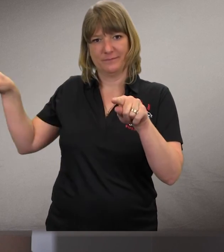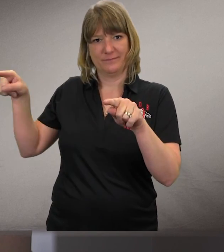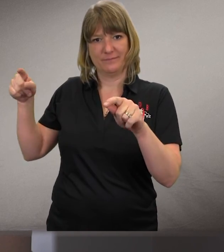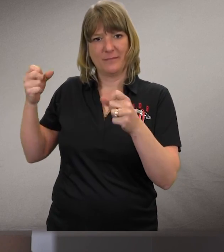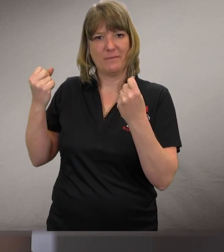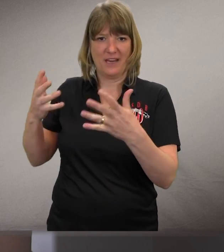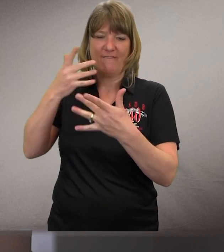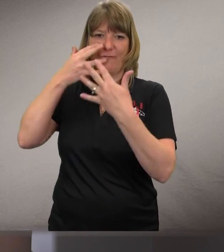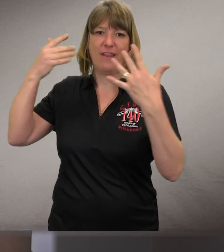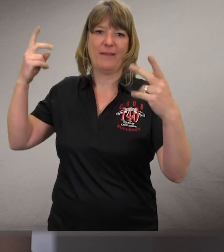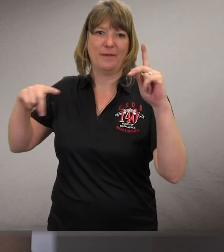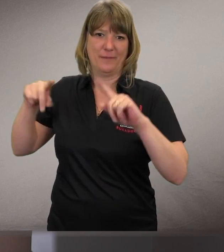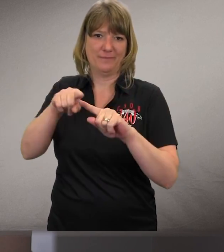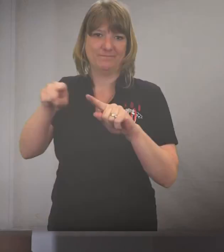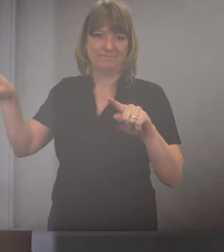There're a whole lot of friendly people.